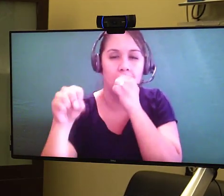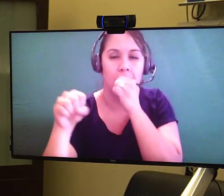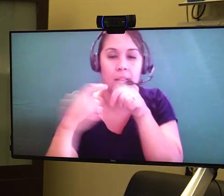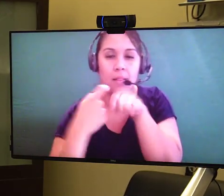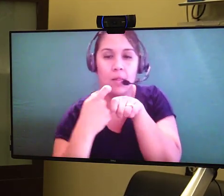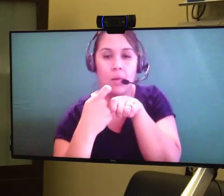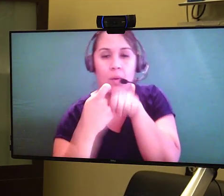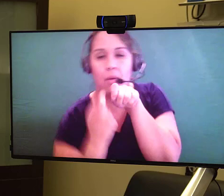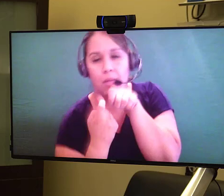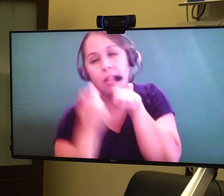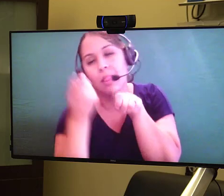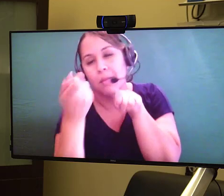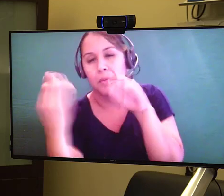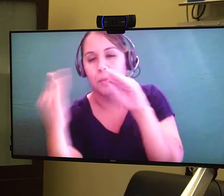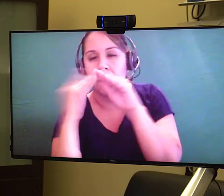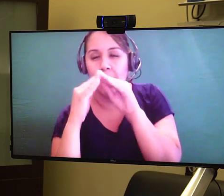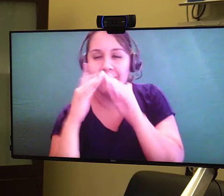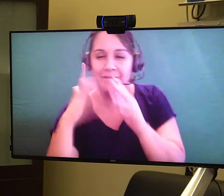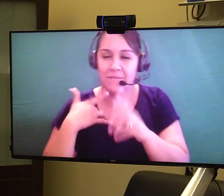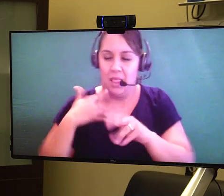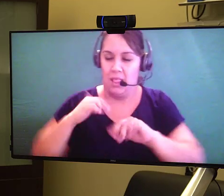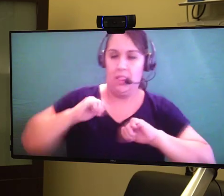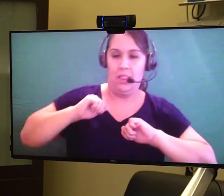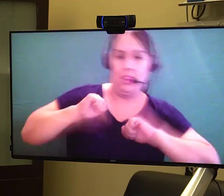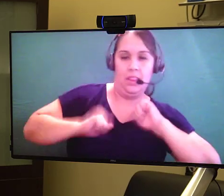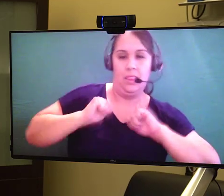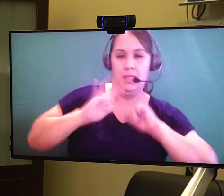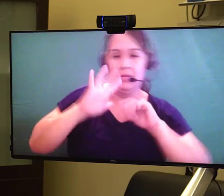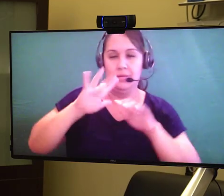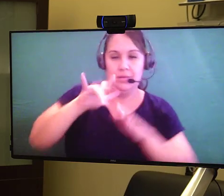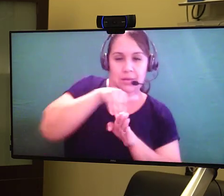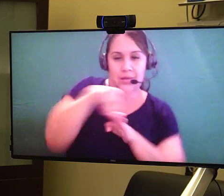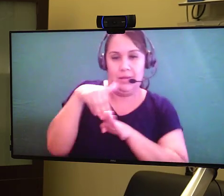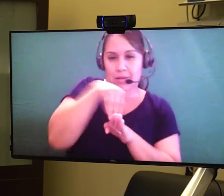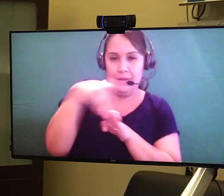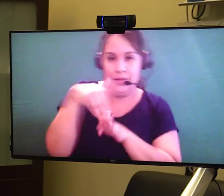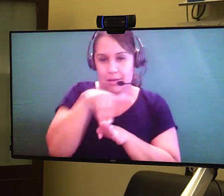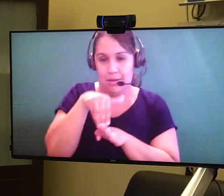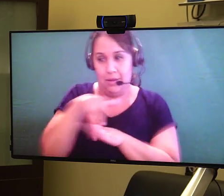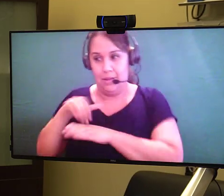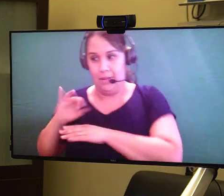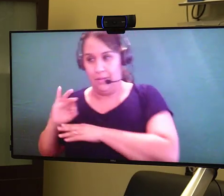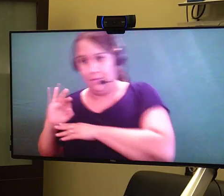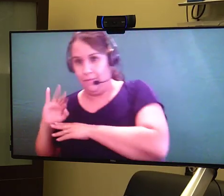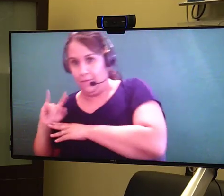In my clinic, I prefer to use a HIPAA-complaint VRI service called ACA Video Remote Interpreting,